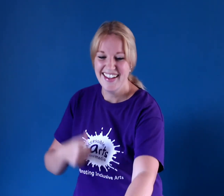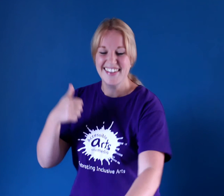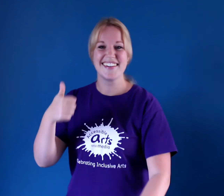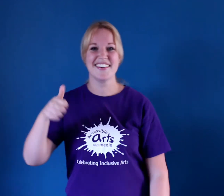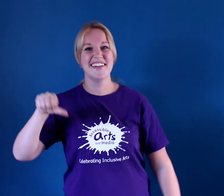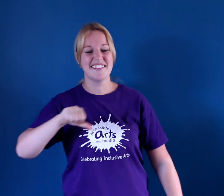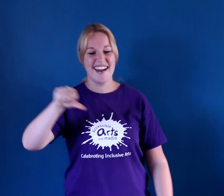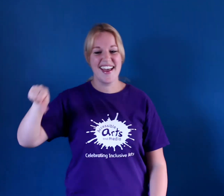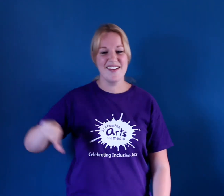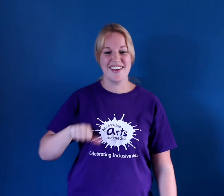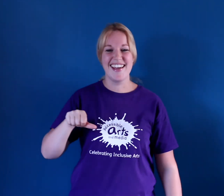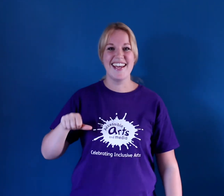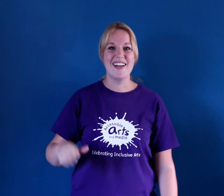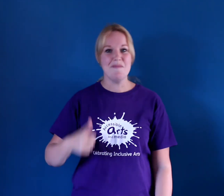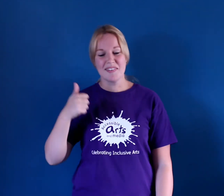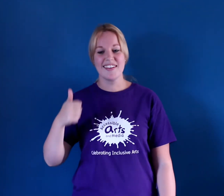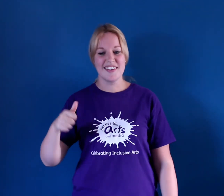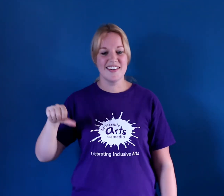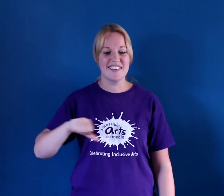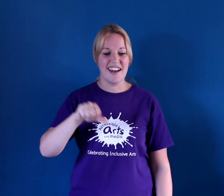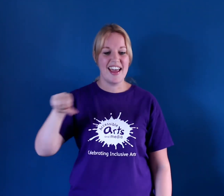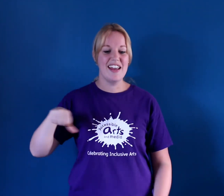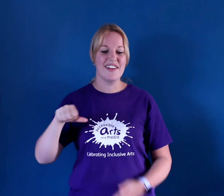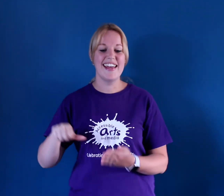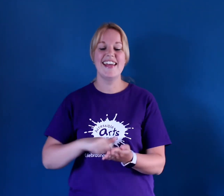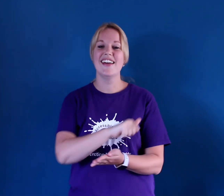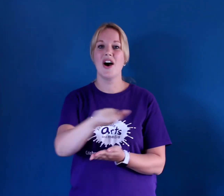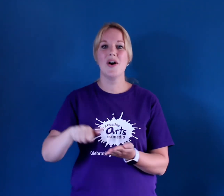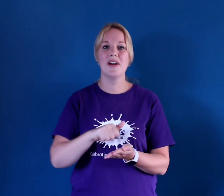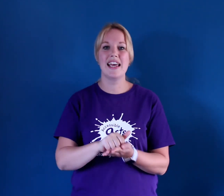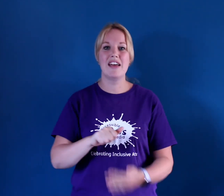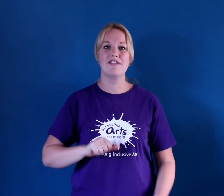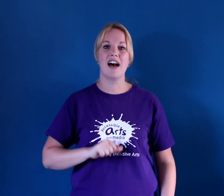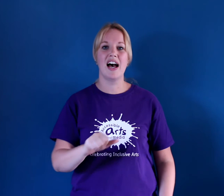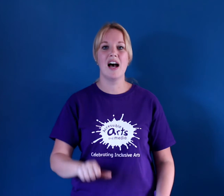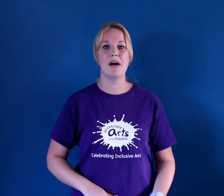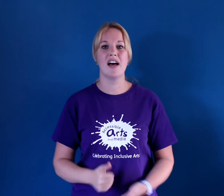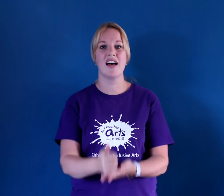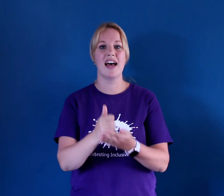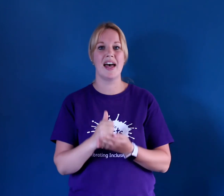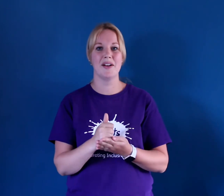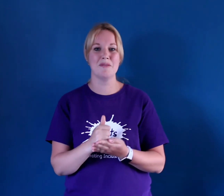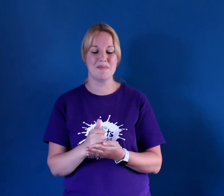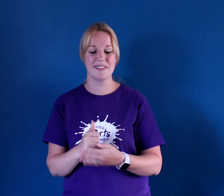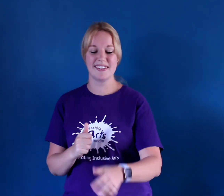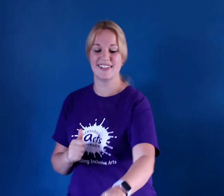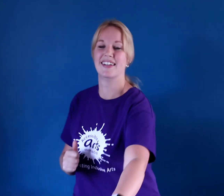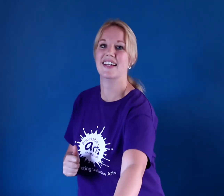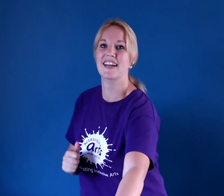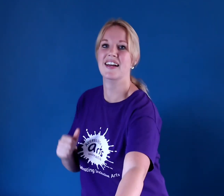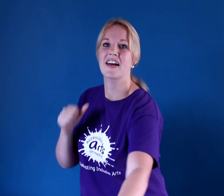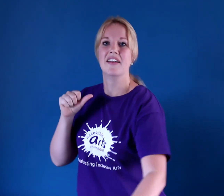Good gravy, good gravy, holy farmer help.